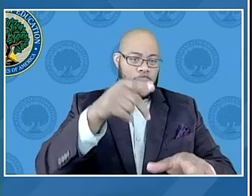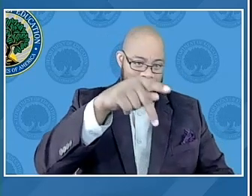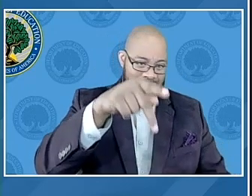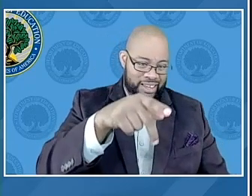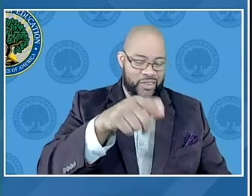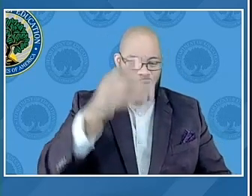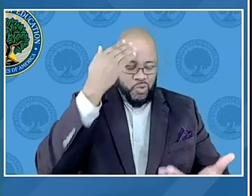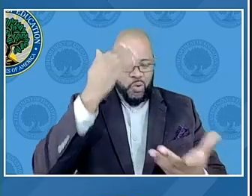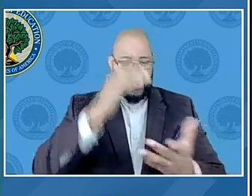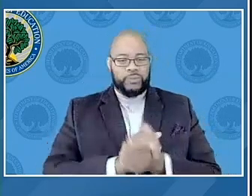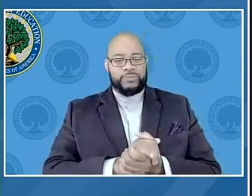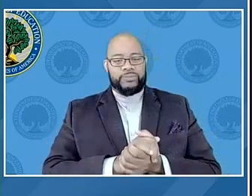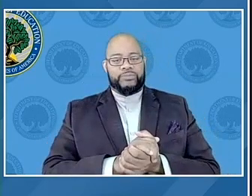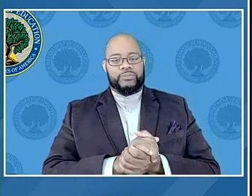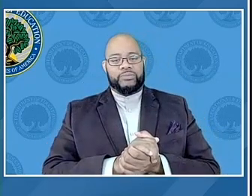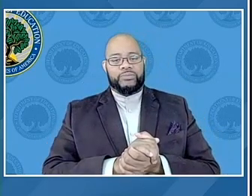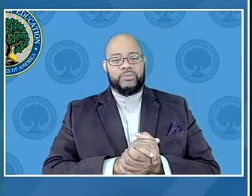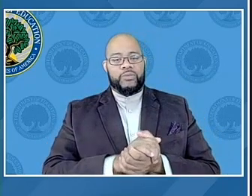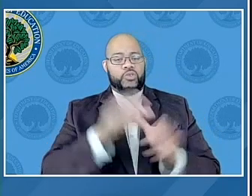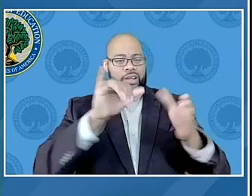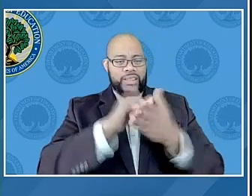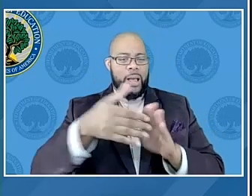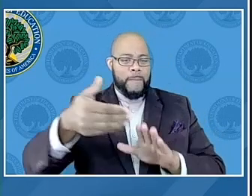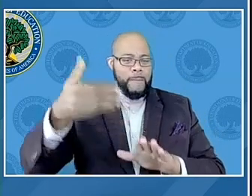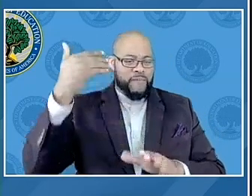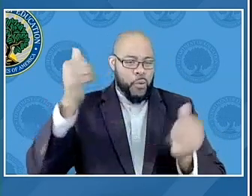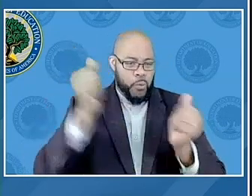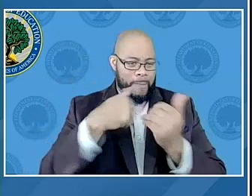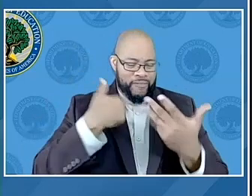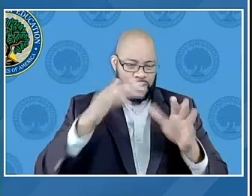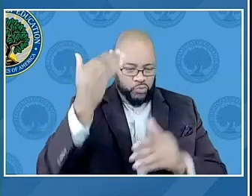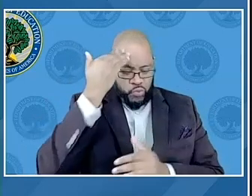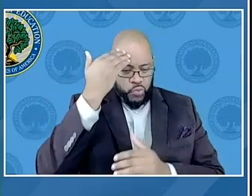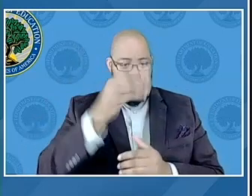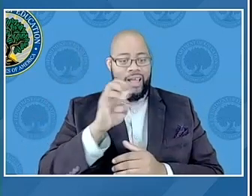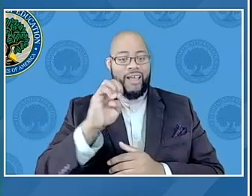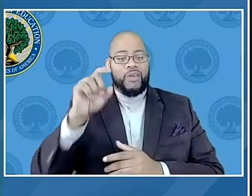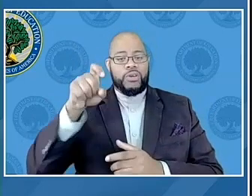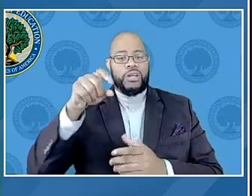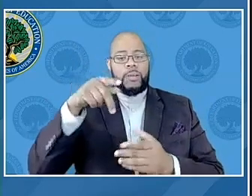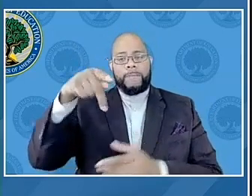right? You've done this before with me, and Ed, you need a P before your name and